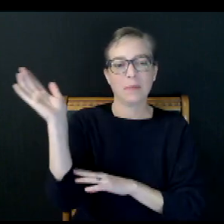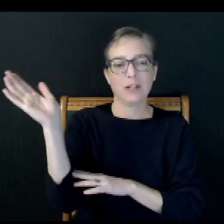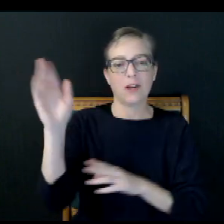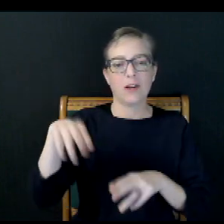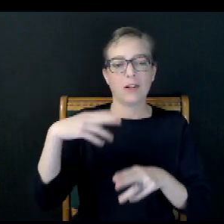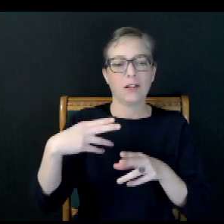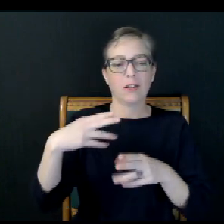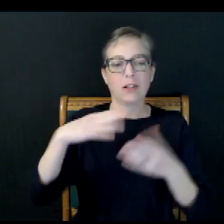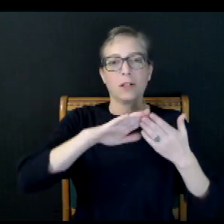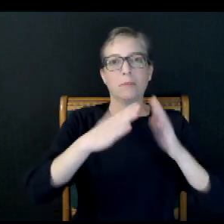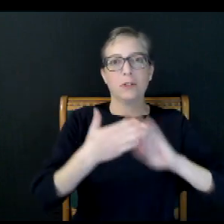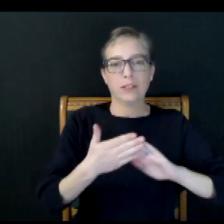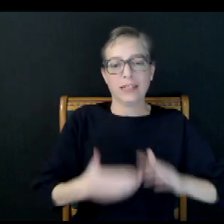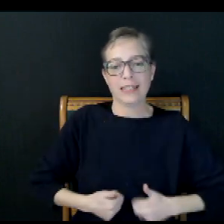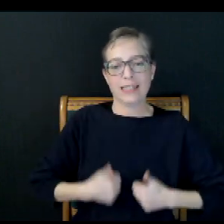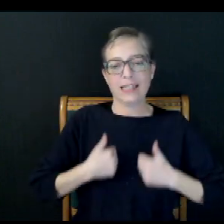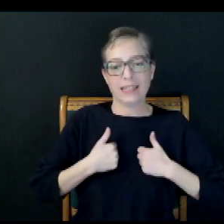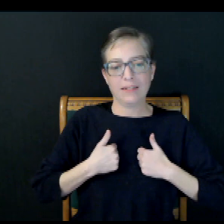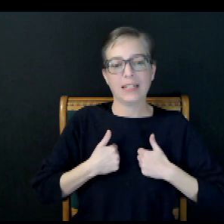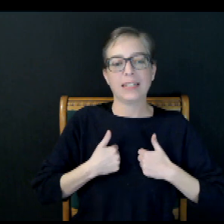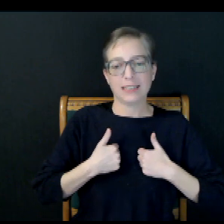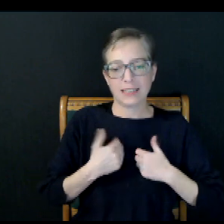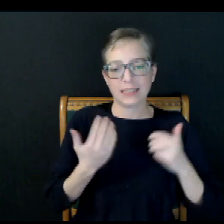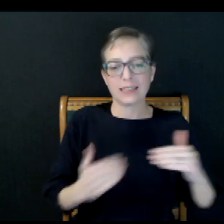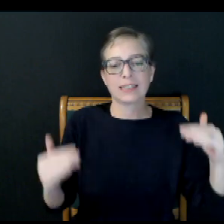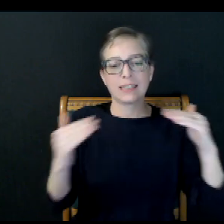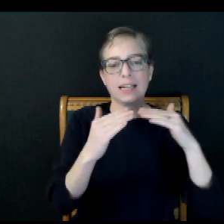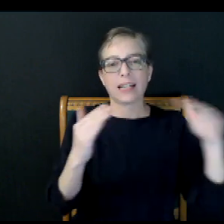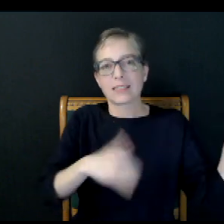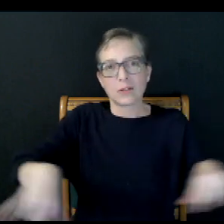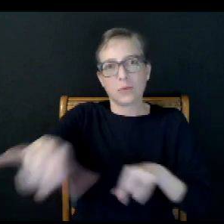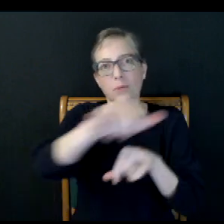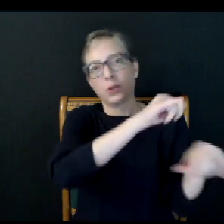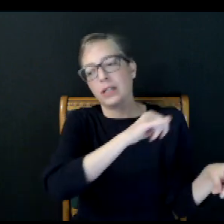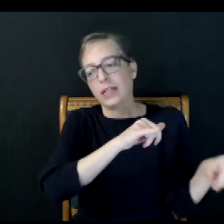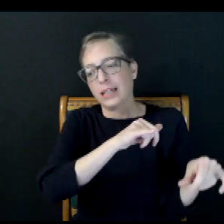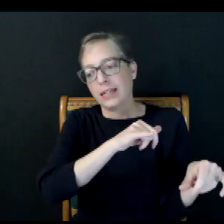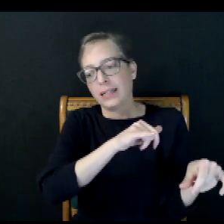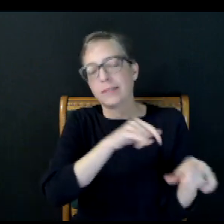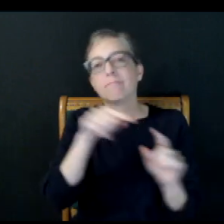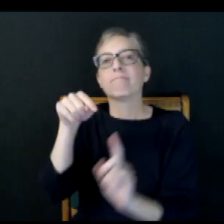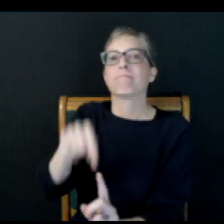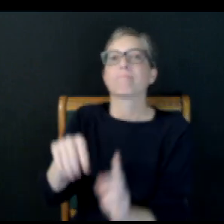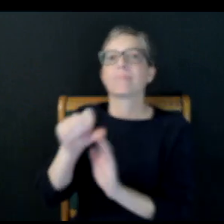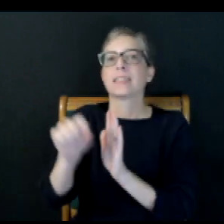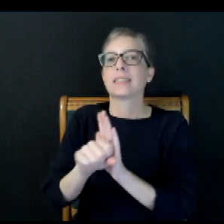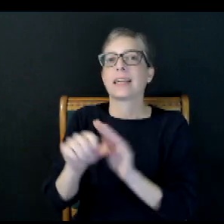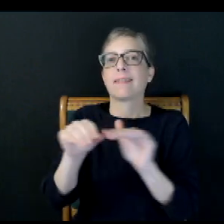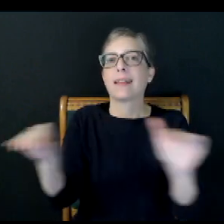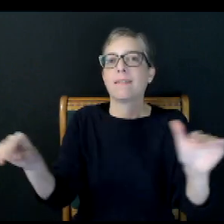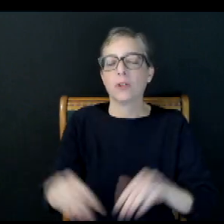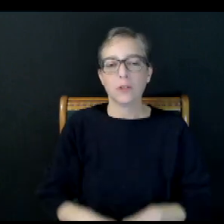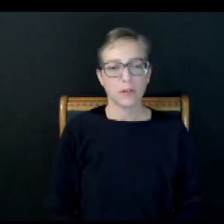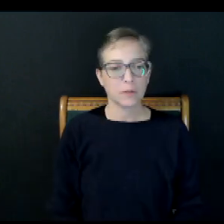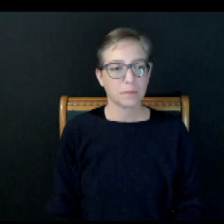webinar, HCBS equity at a state level. We are excited for this webinar.